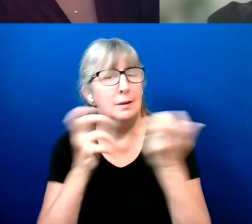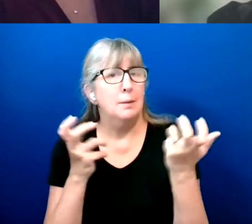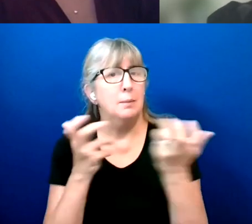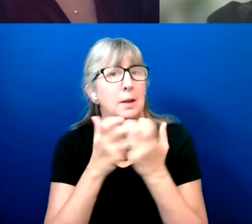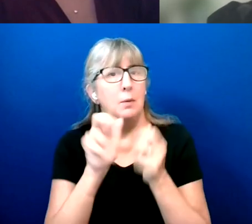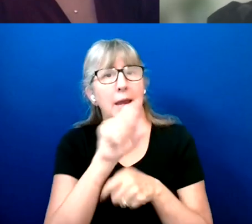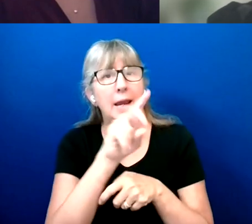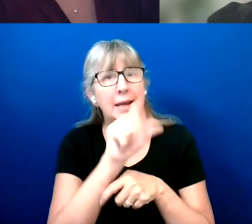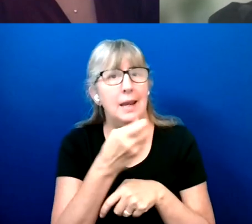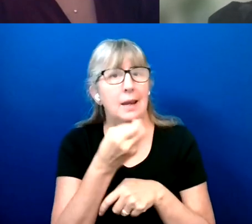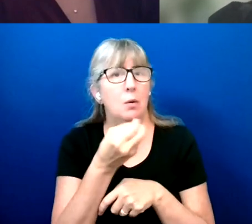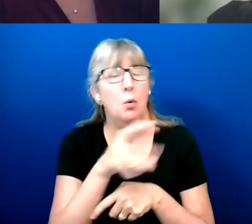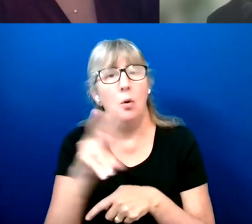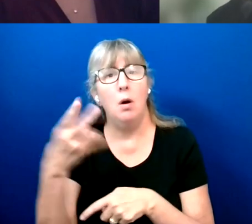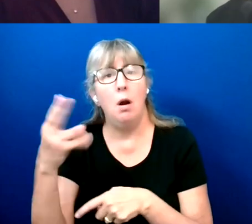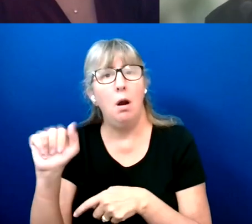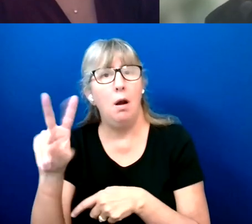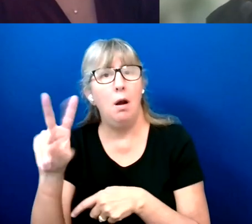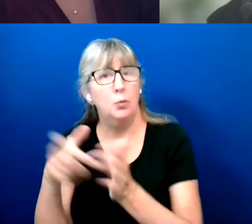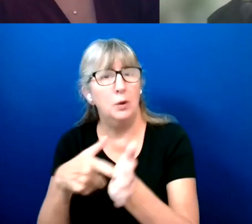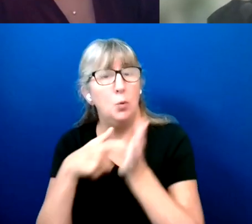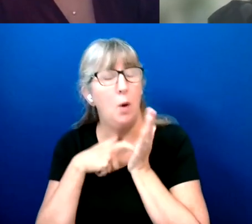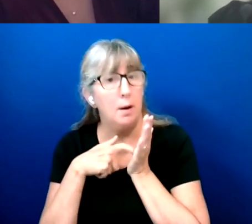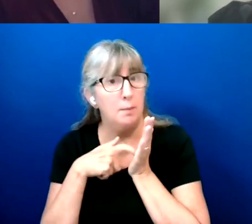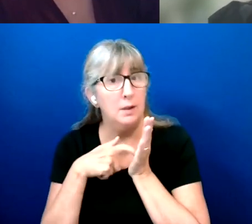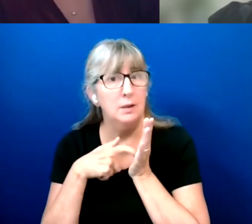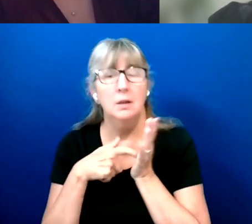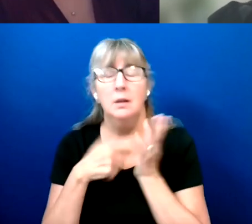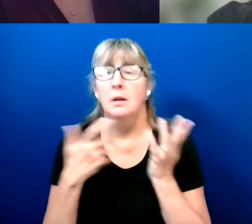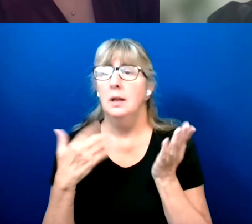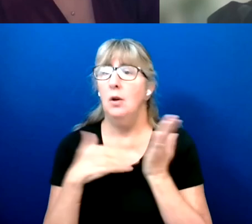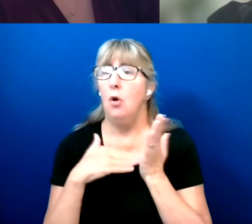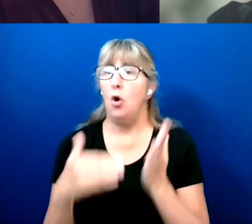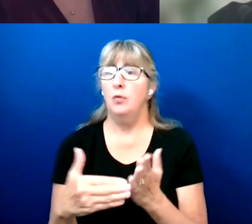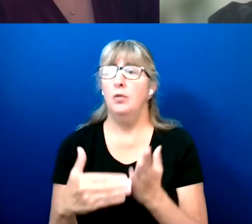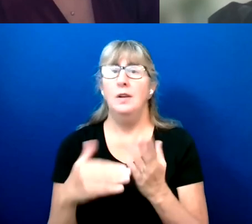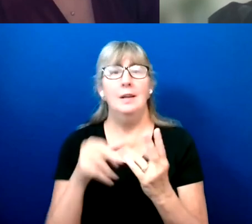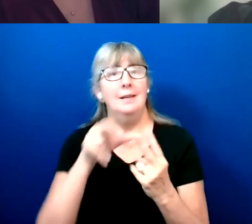So he also says often it is an either/or choice, not a both/and.